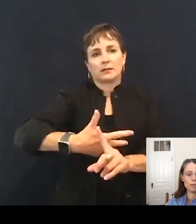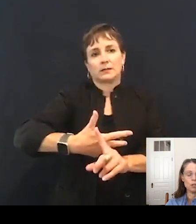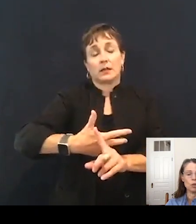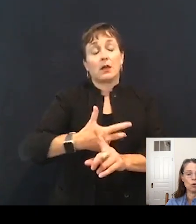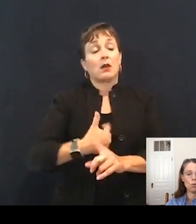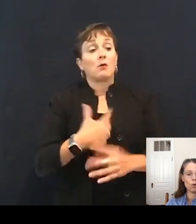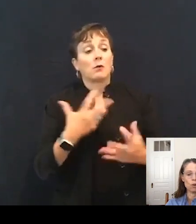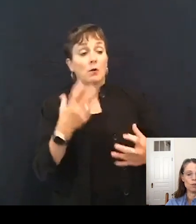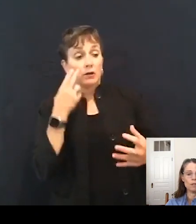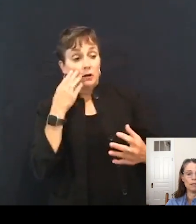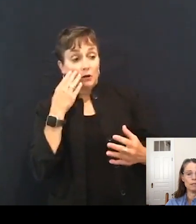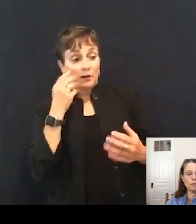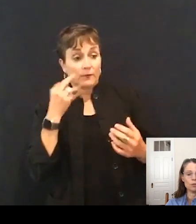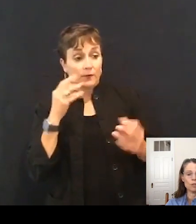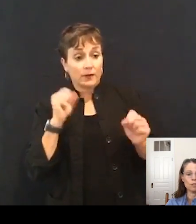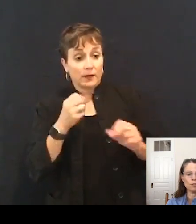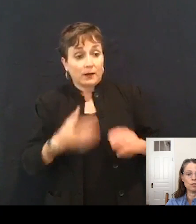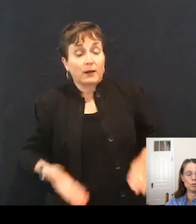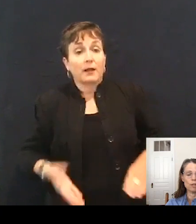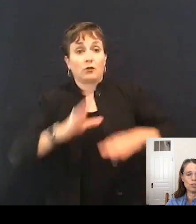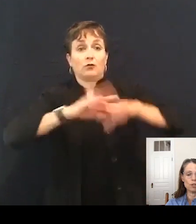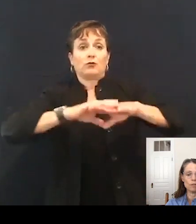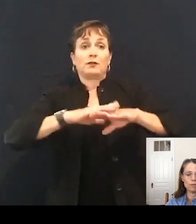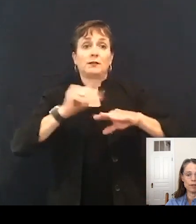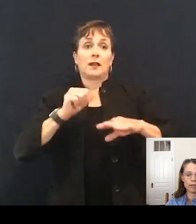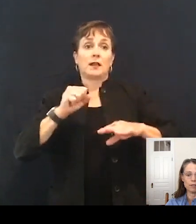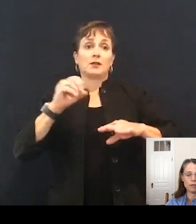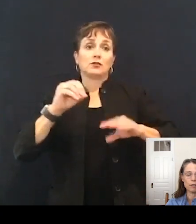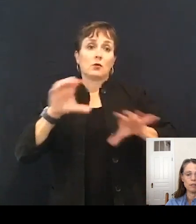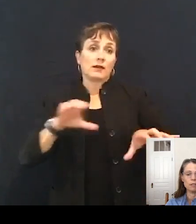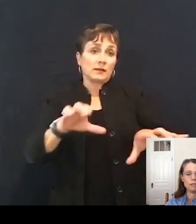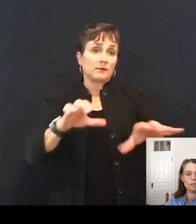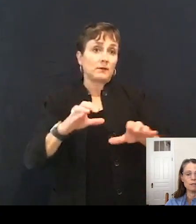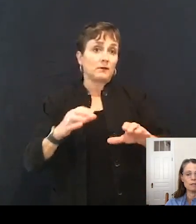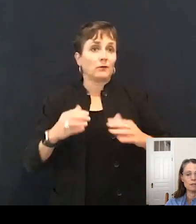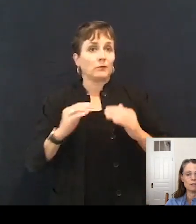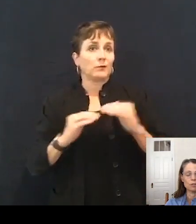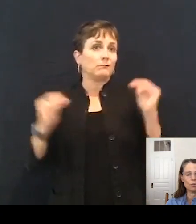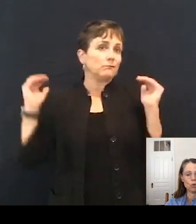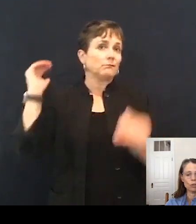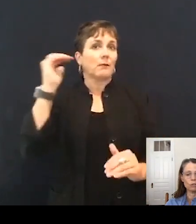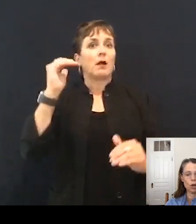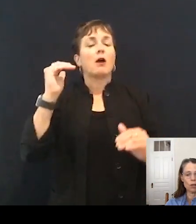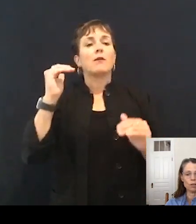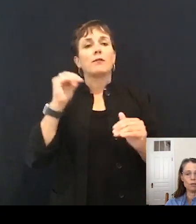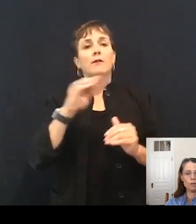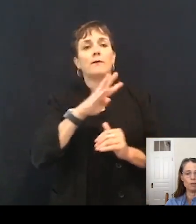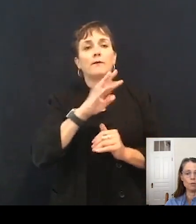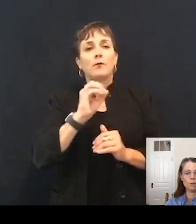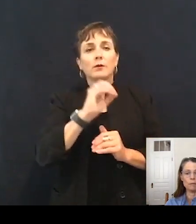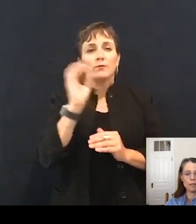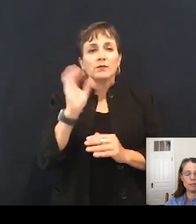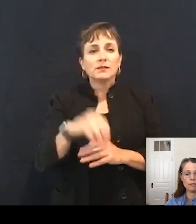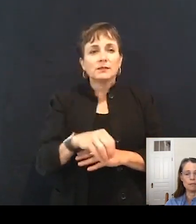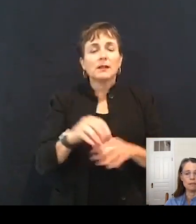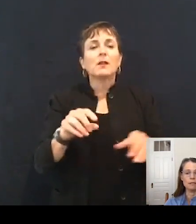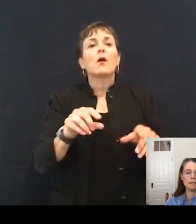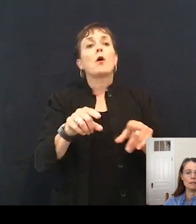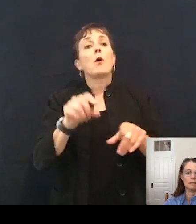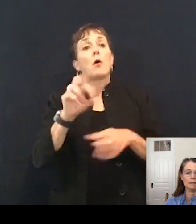or increase the duration of effect to work longer than three months.